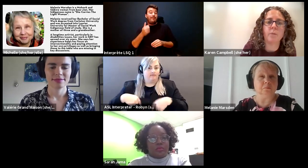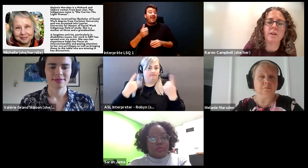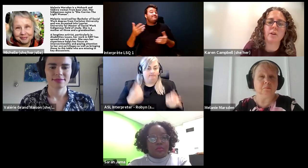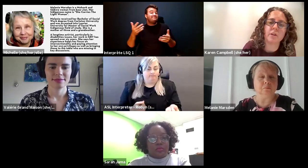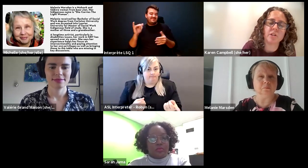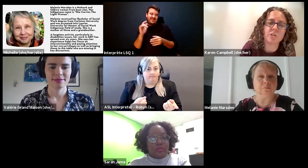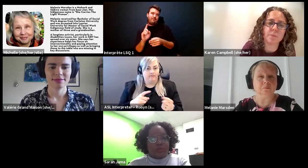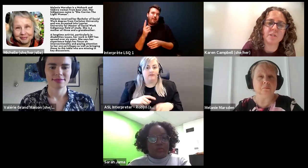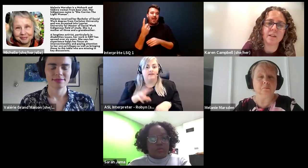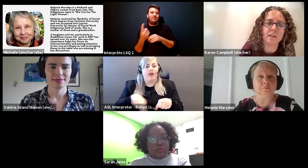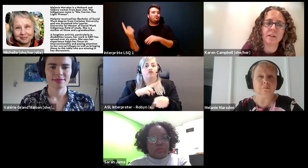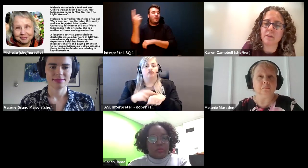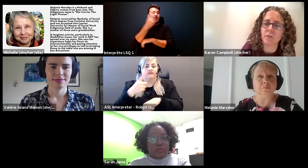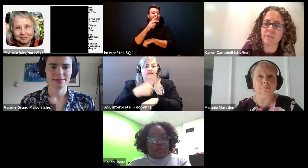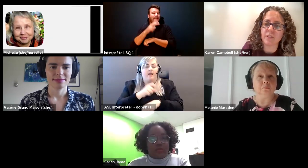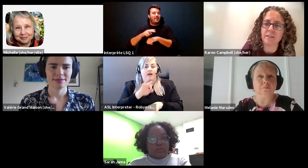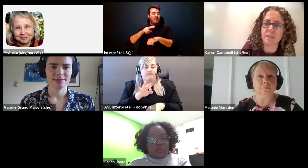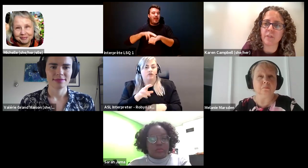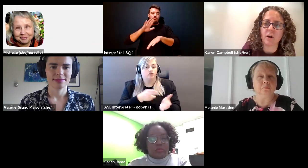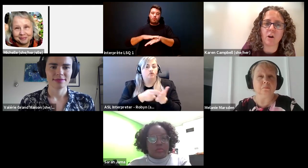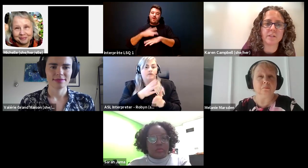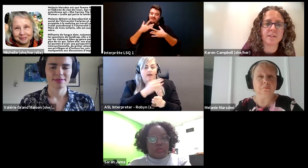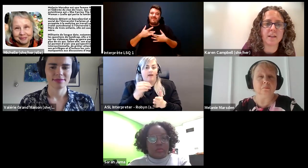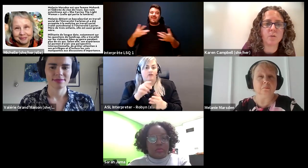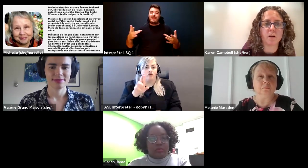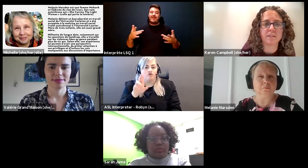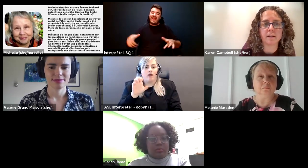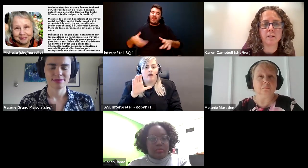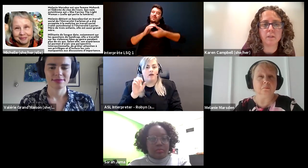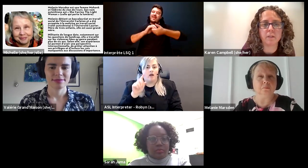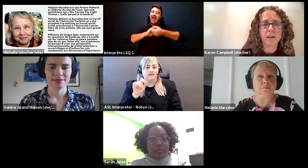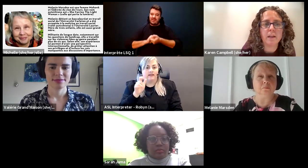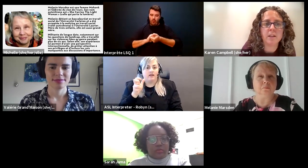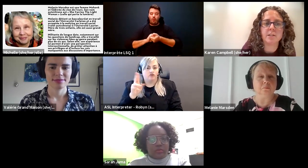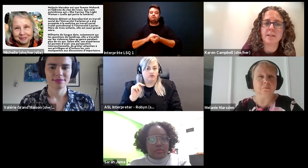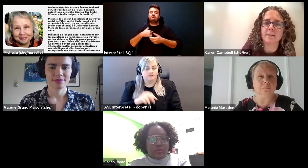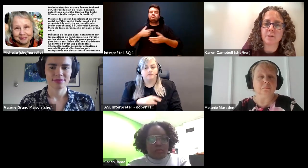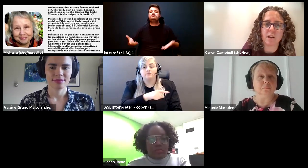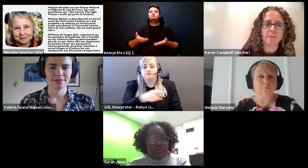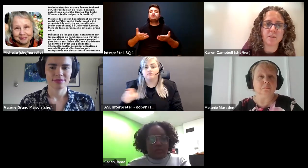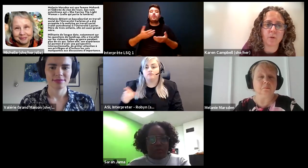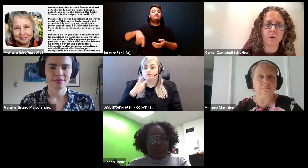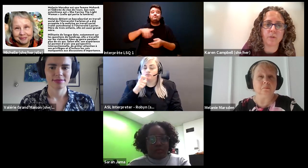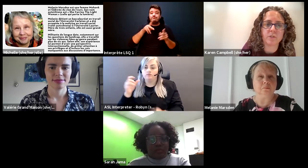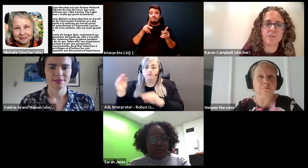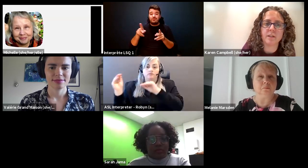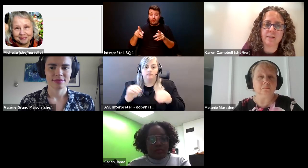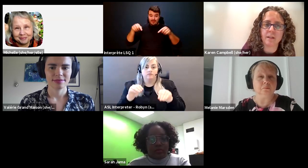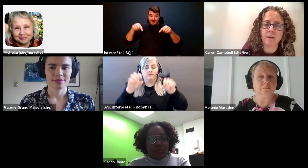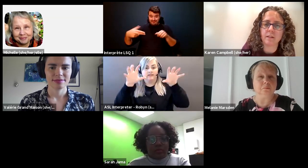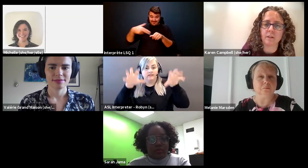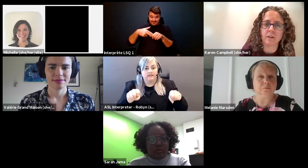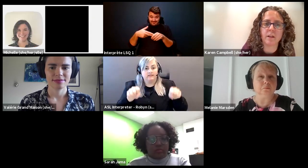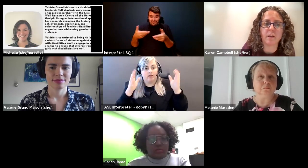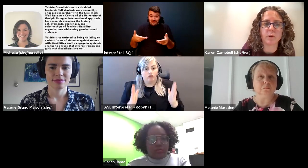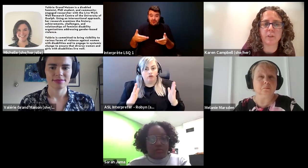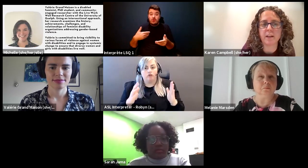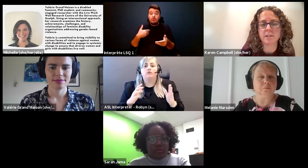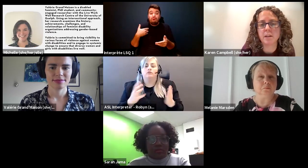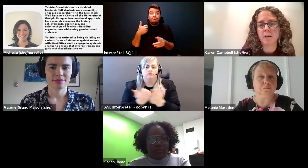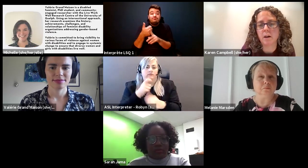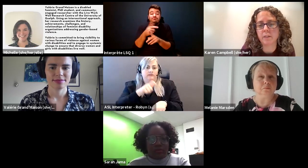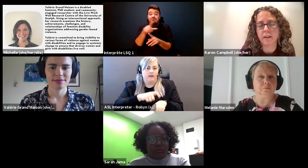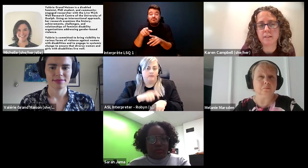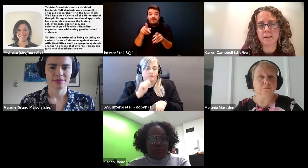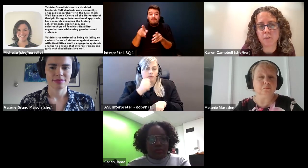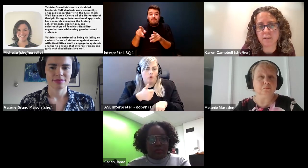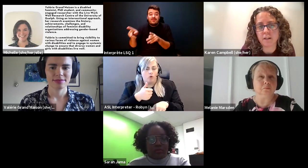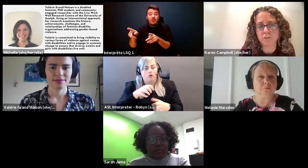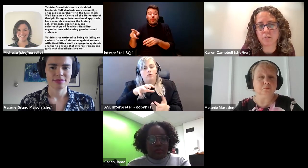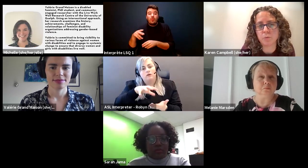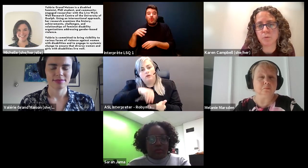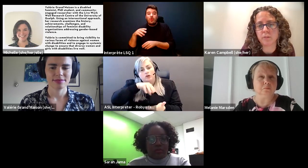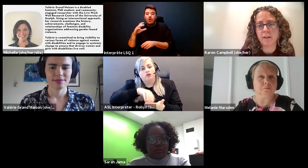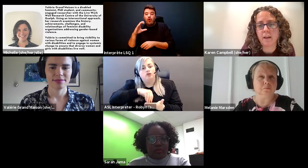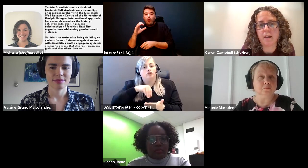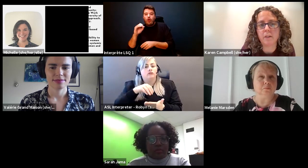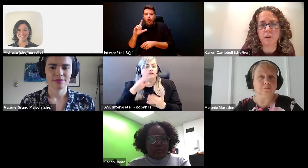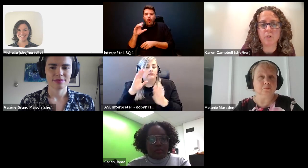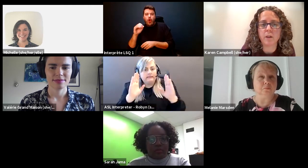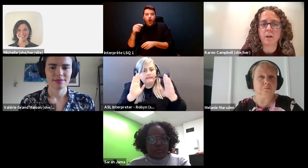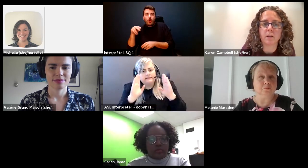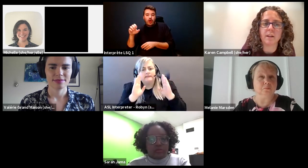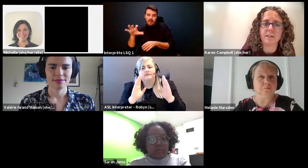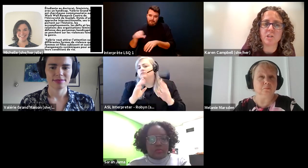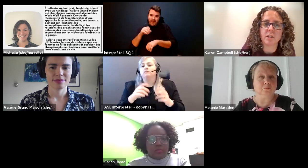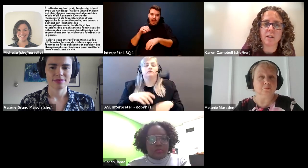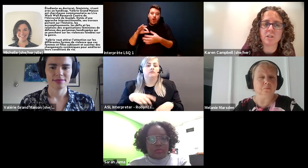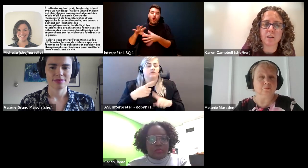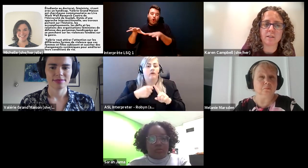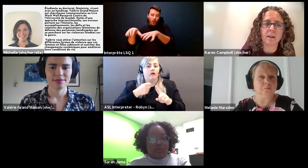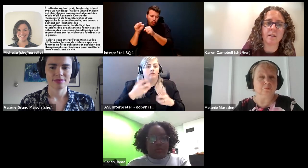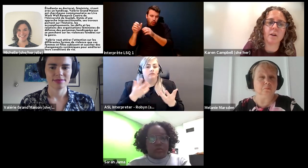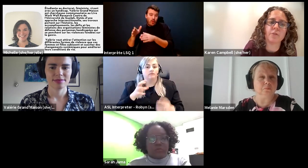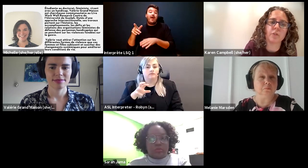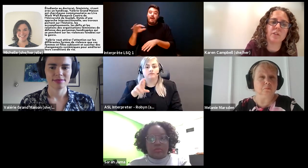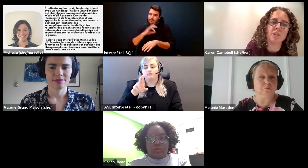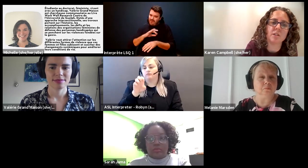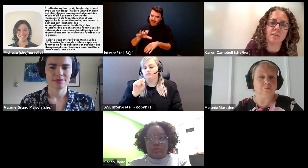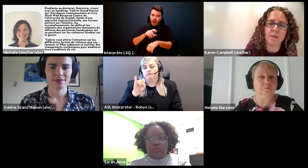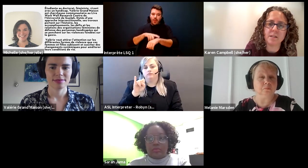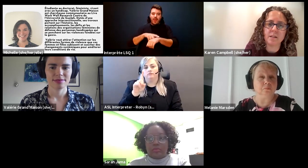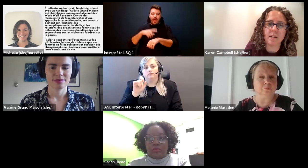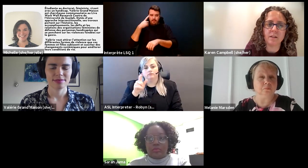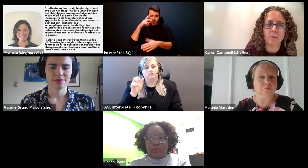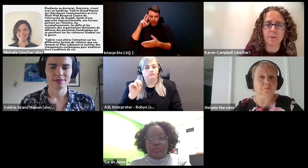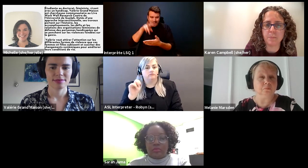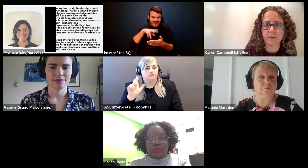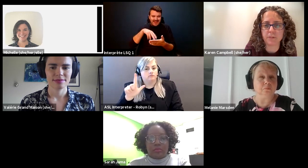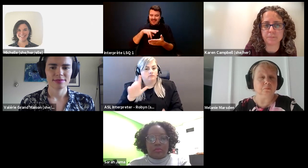Karen Campbell (she/her): And we encourage, particularly those of us on the call today who are settlers to take some time tomorrow to listen, learn and reflect on the legacy of residential schools and the ongoing colonization and genocide of First Nations matey and you at people's.